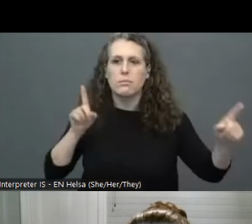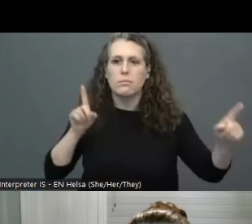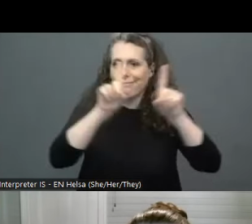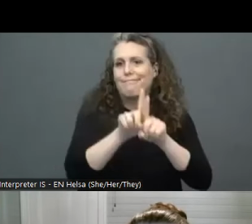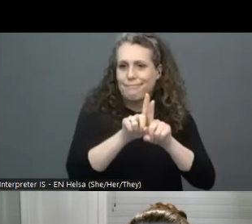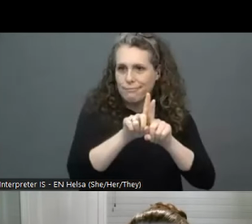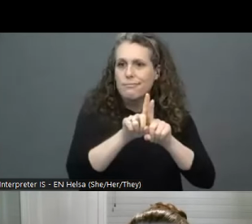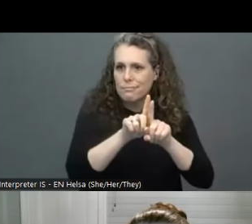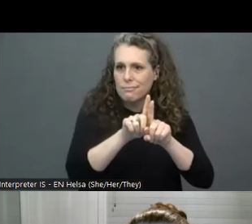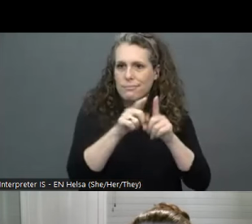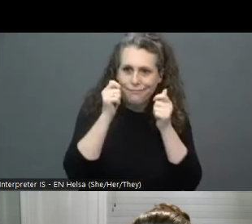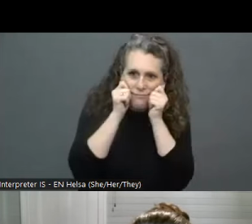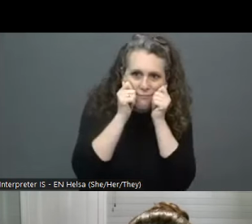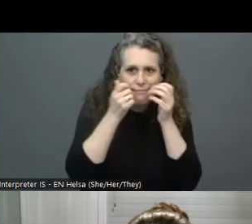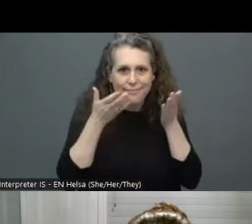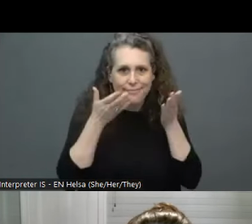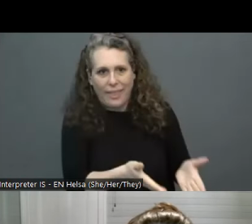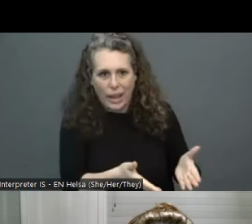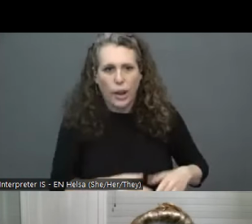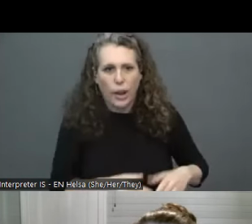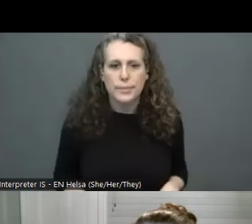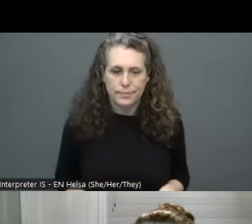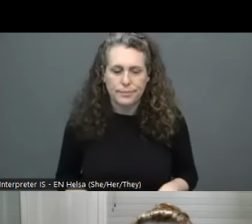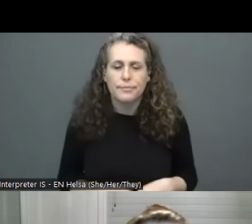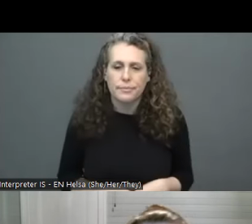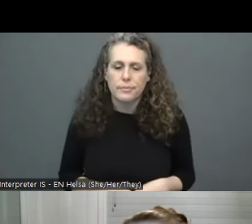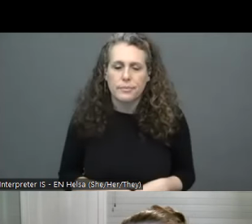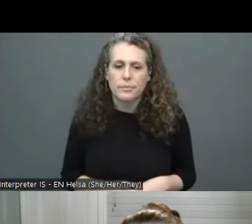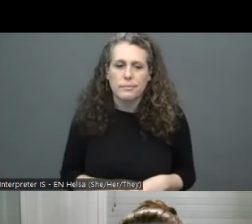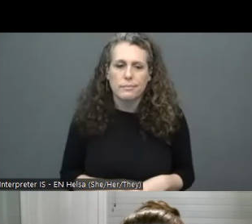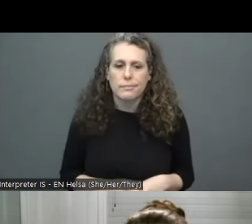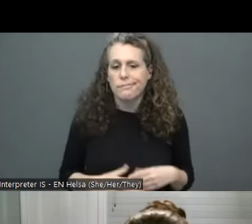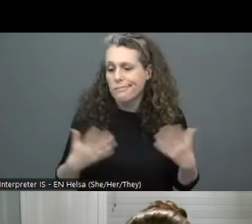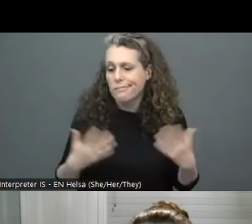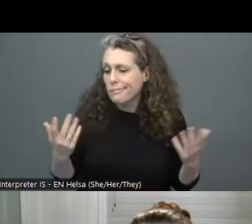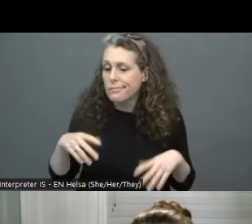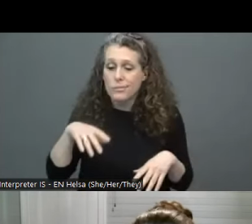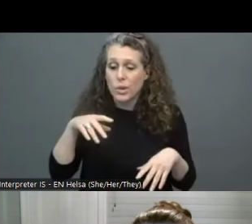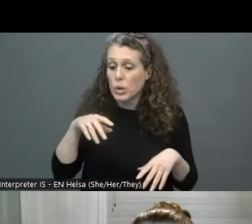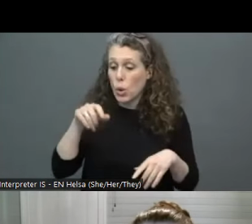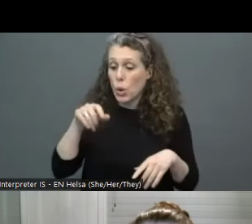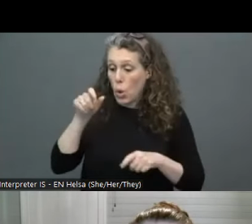which technical support is provided by various people with various expertise that go to country